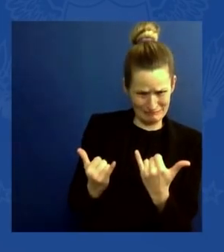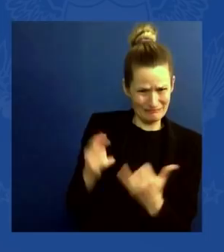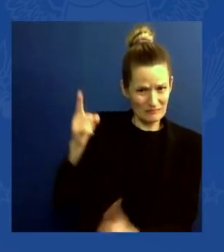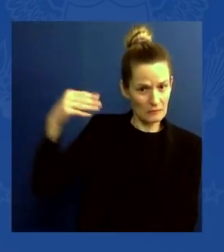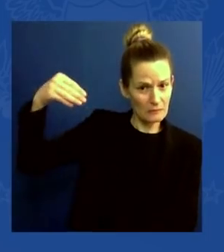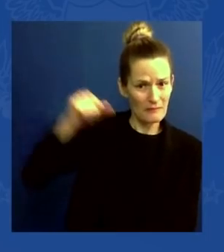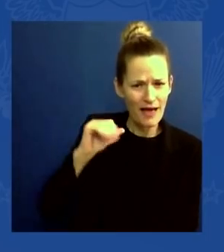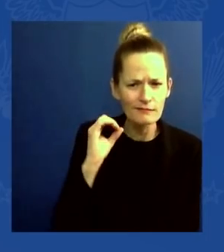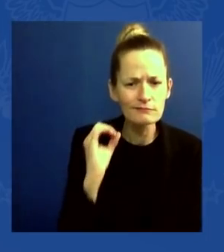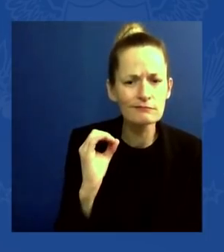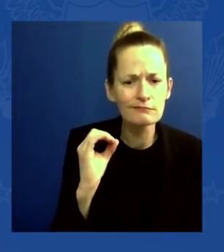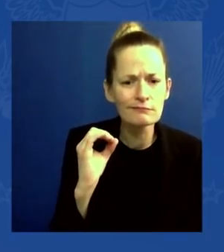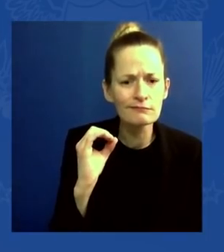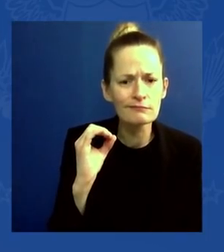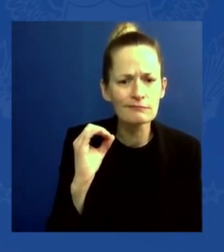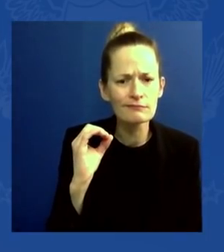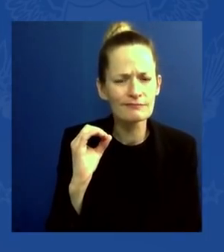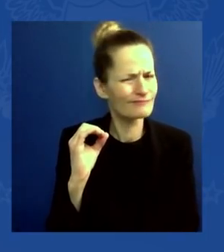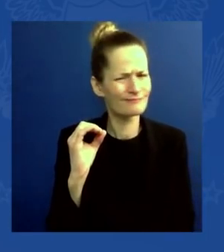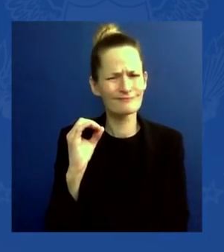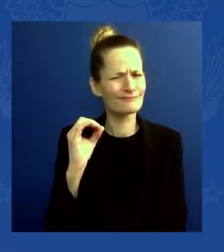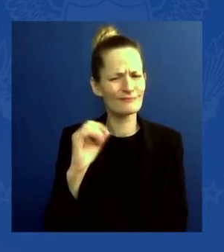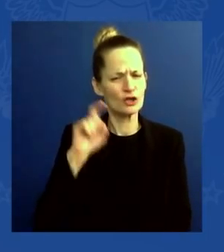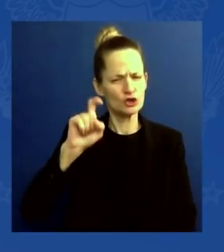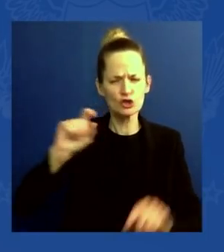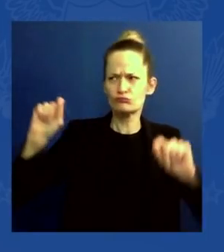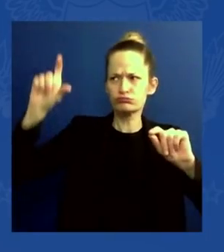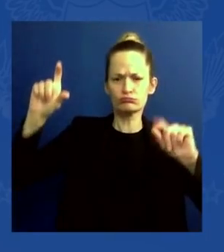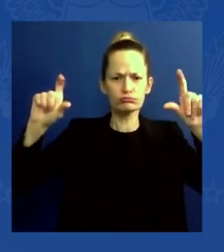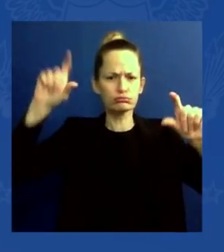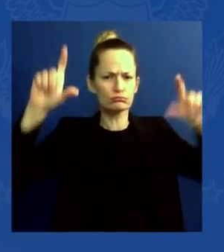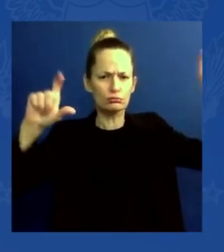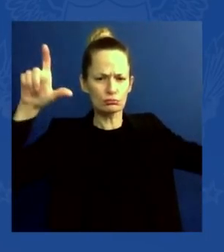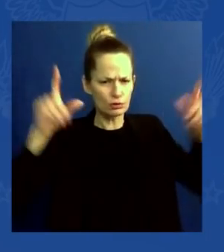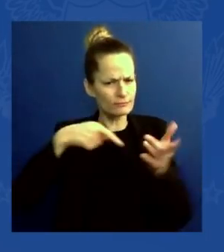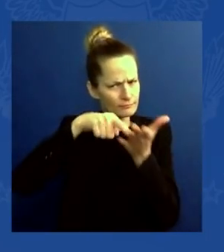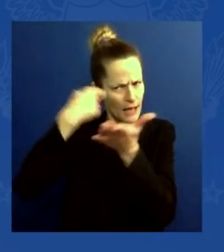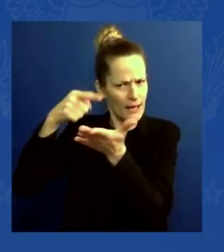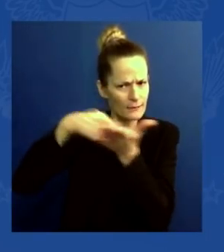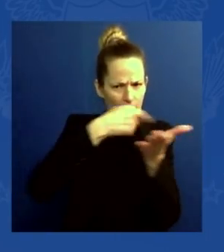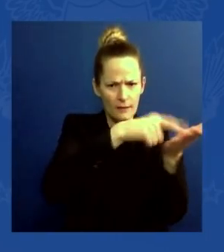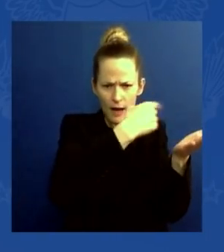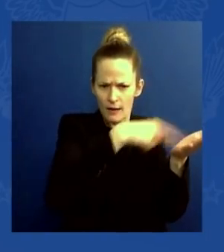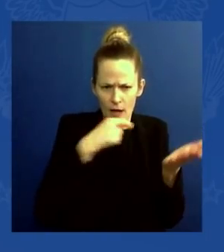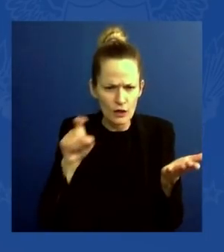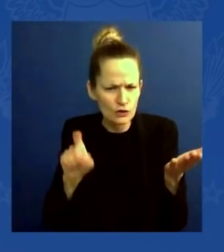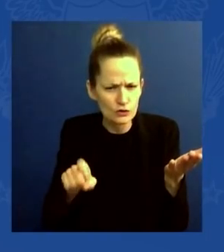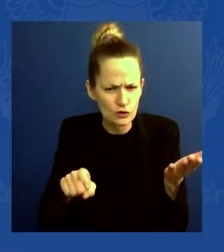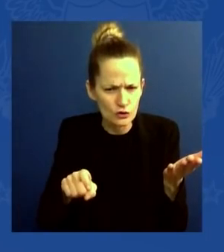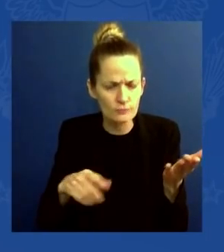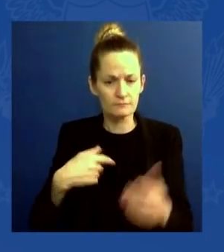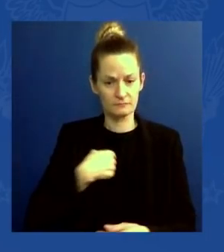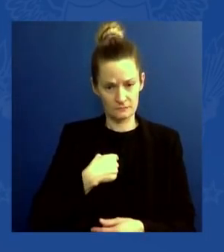It does not raise a single penny in tax for anyone making less than $400,000 a year.